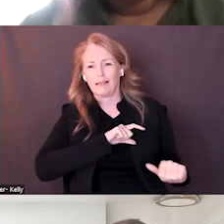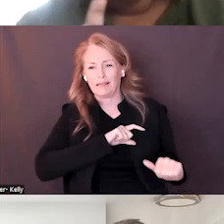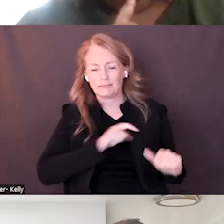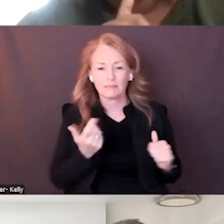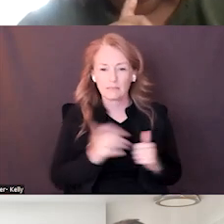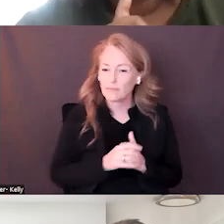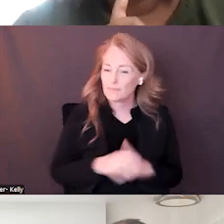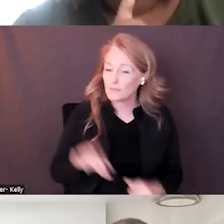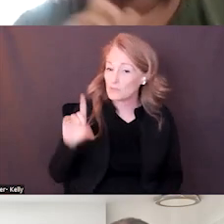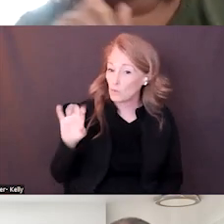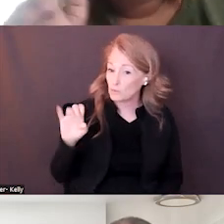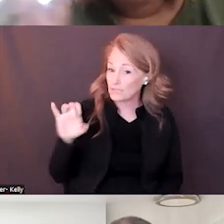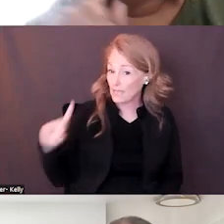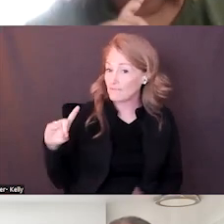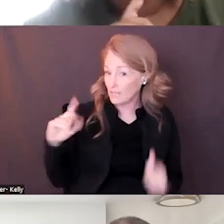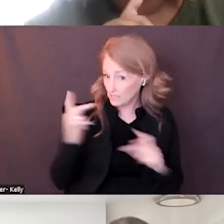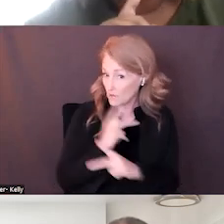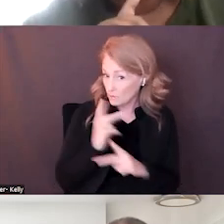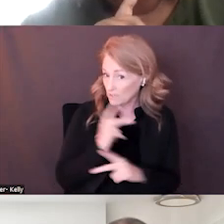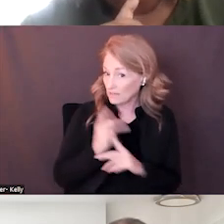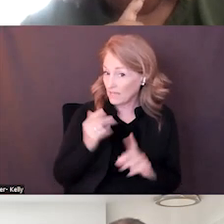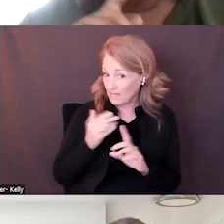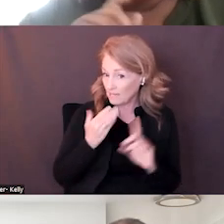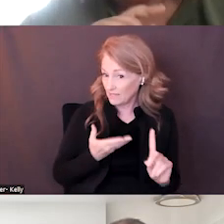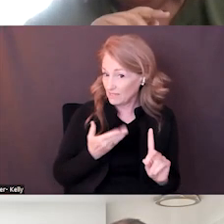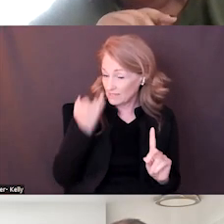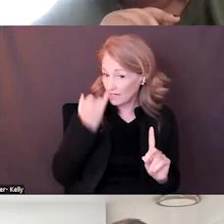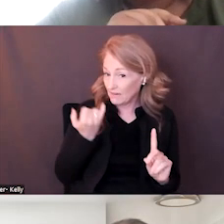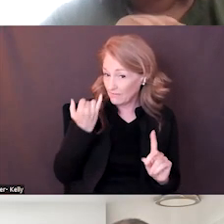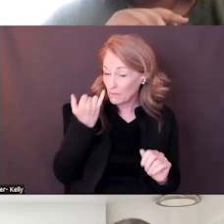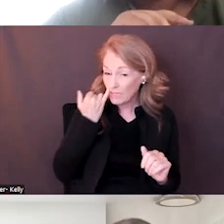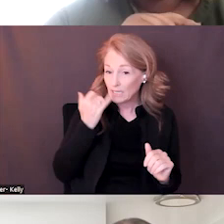DAVID CALCULATED THIS. IF WE DON'T BELIEVE HIM, WE CAN ASK HIM. IT IS HARD.